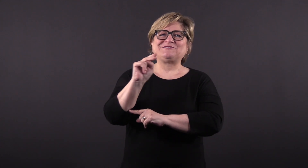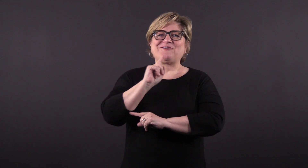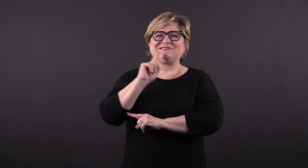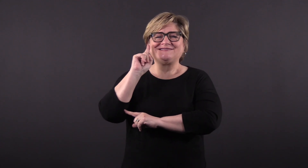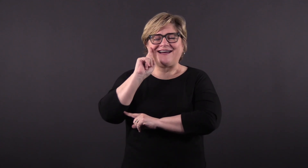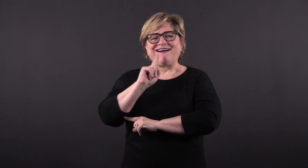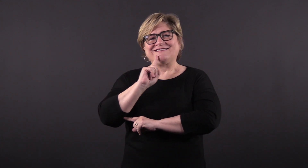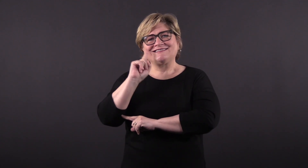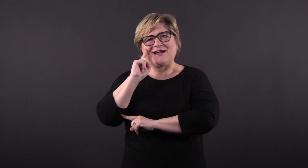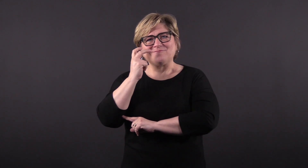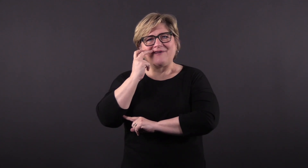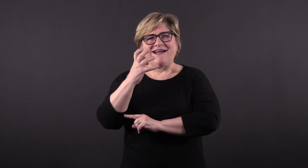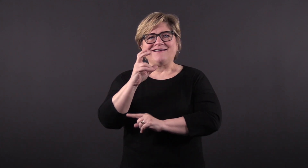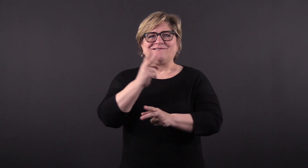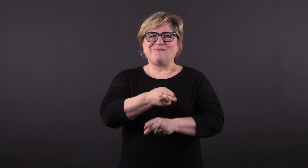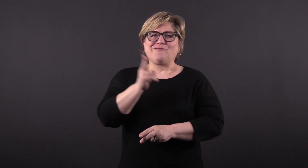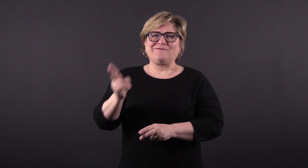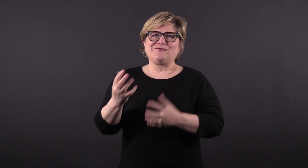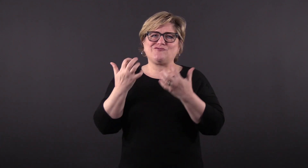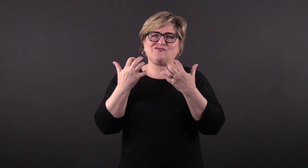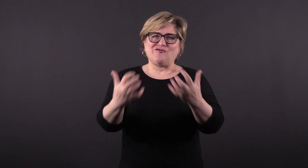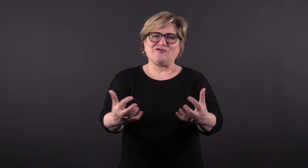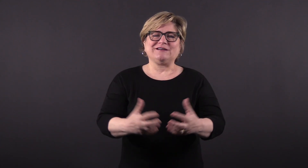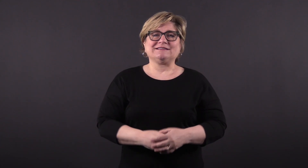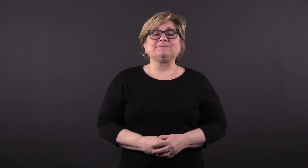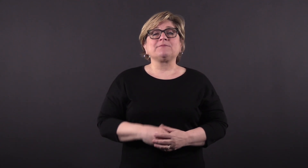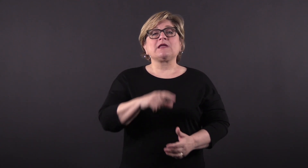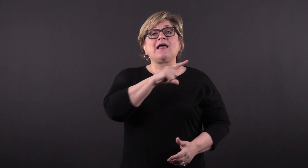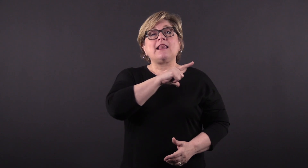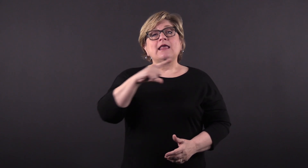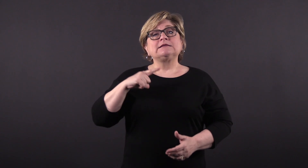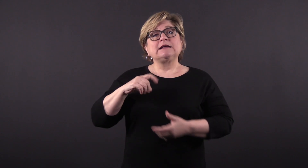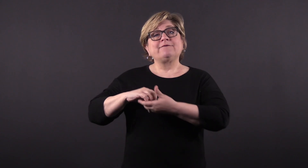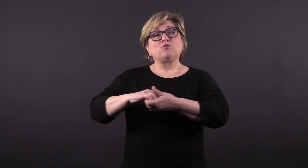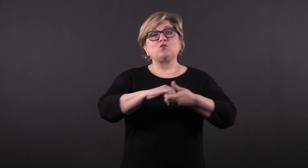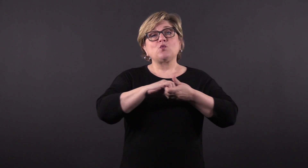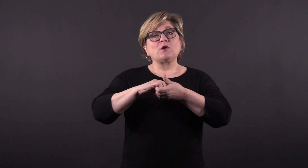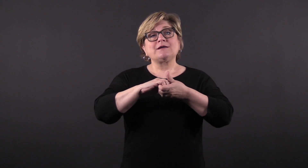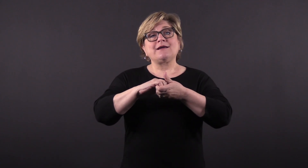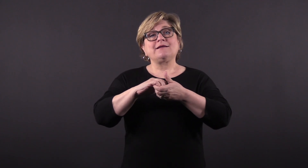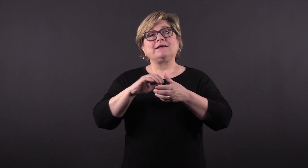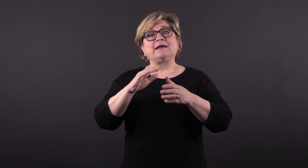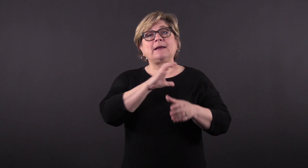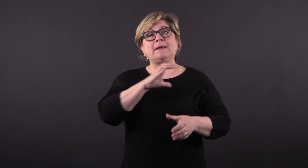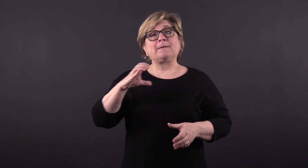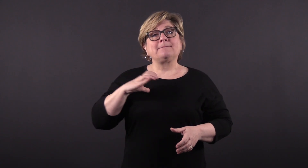for Minnesota’ deaf, deafblind, and hard of hearing audience. The Legislative Coordinating